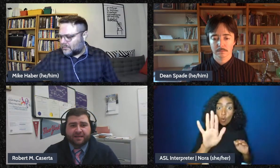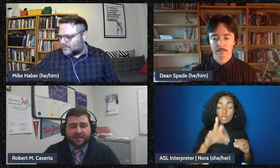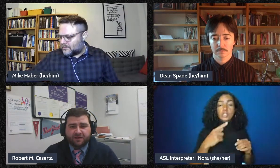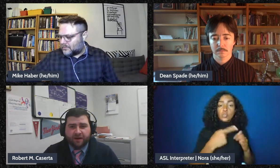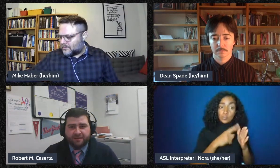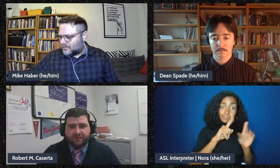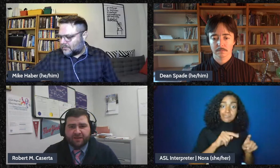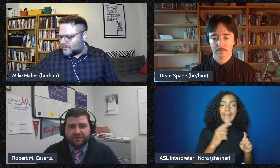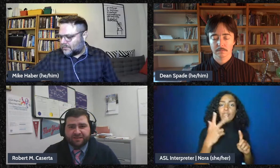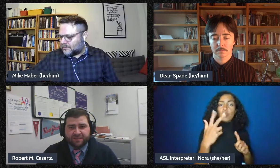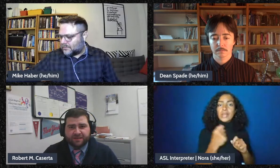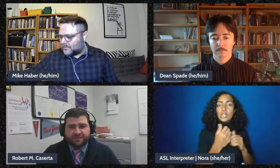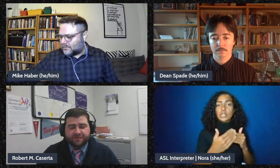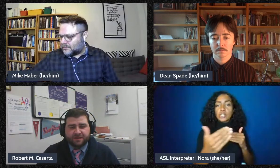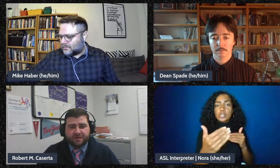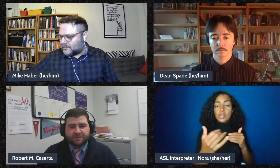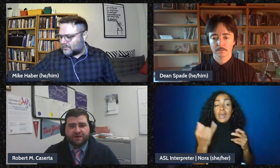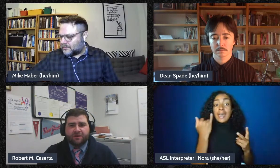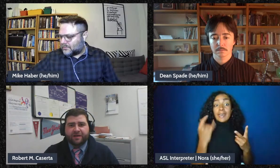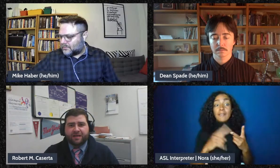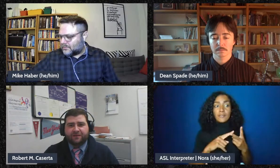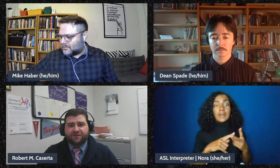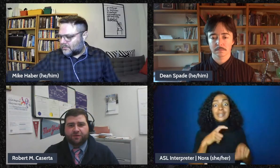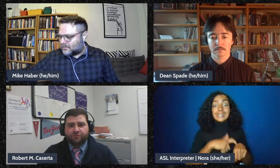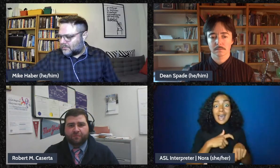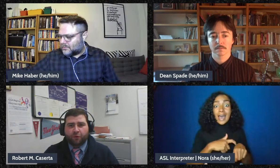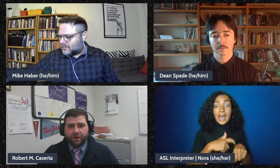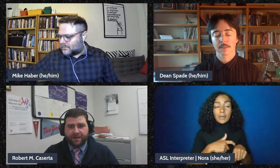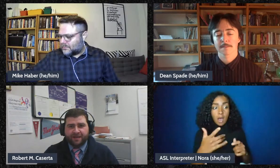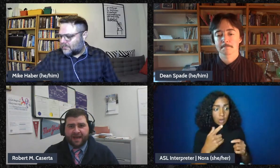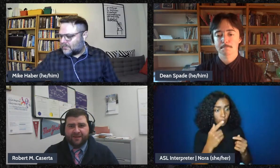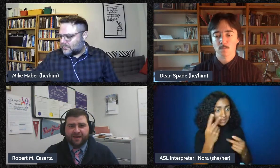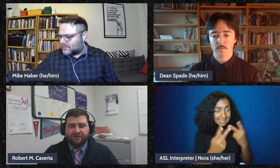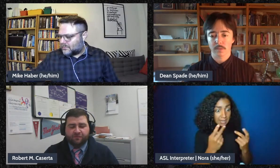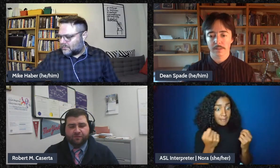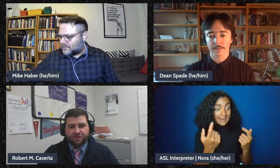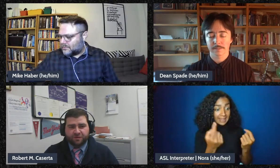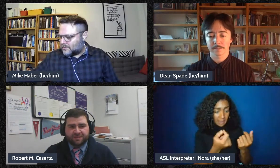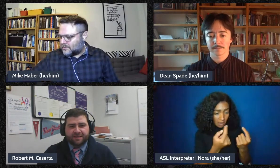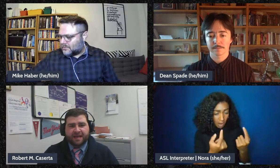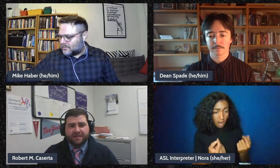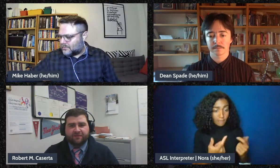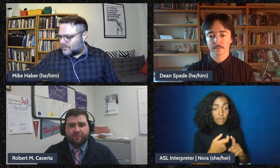they can audit somebody for six years. So if you report it and then reduce it and give a